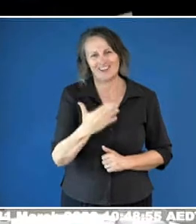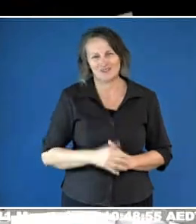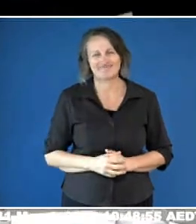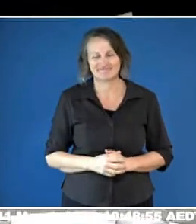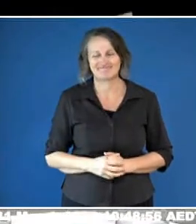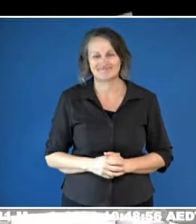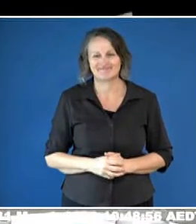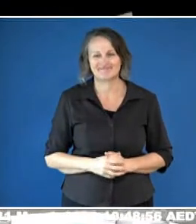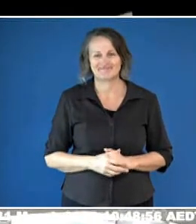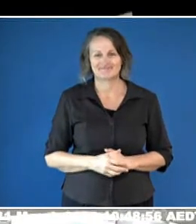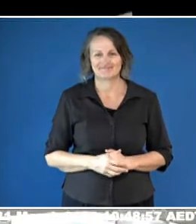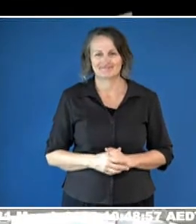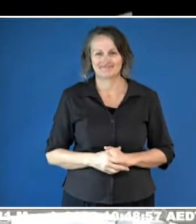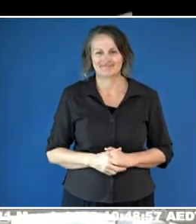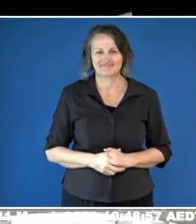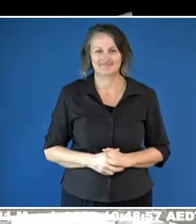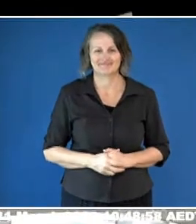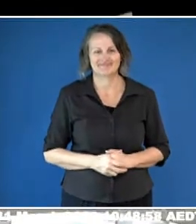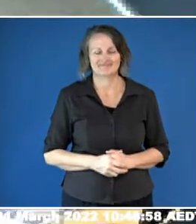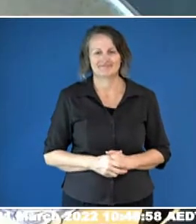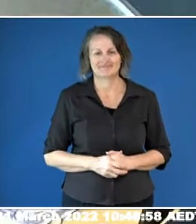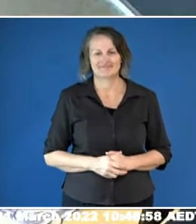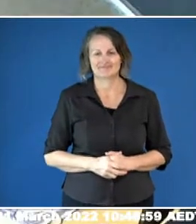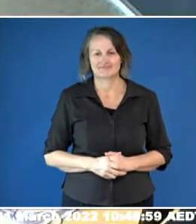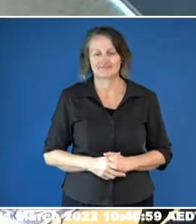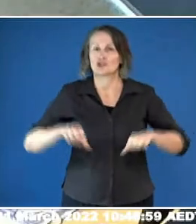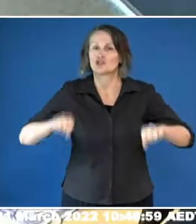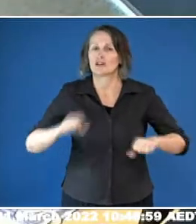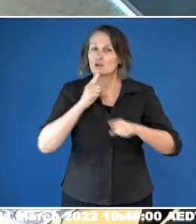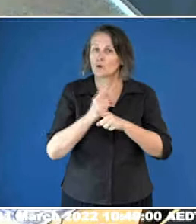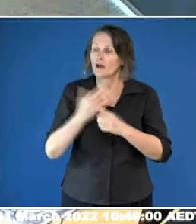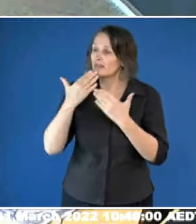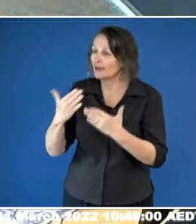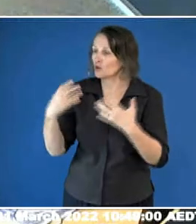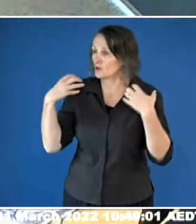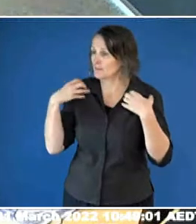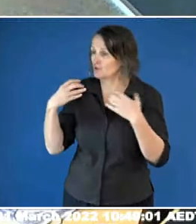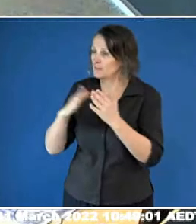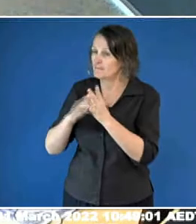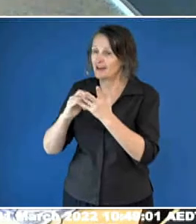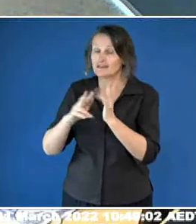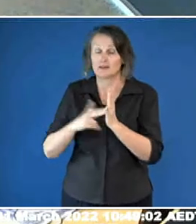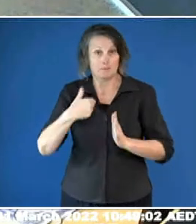Thank you. CHAIR: Thank you, Commissioner Mason. Libby, I too would like to thank you very much.